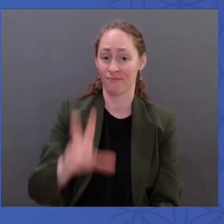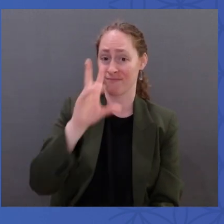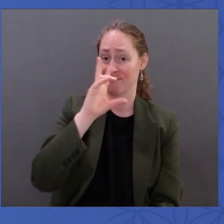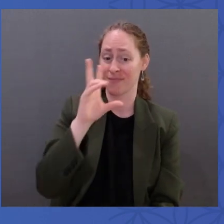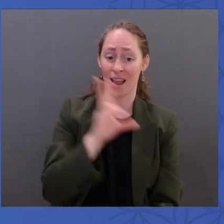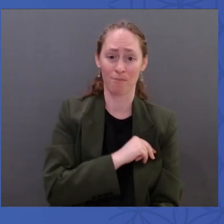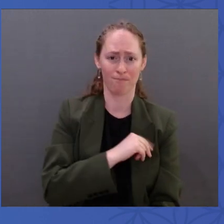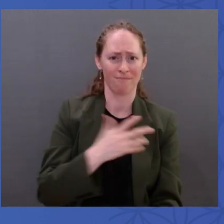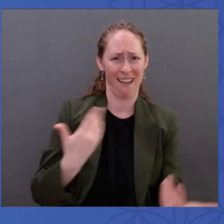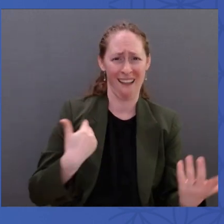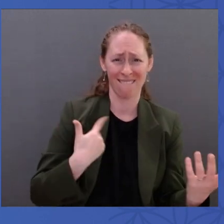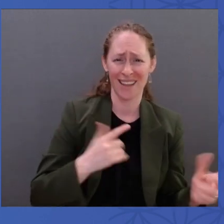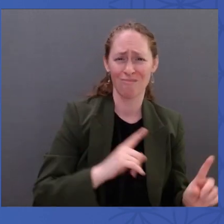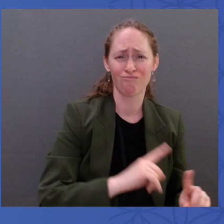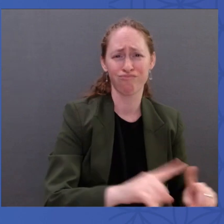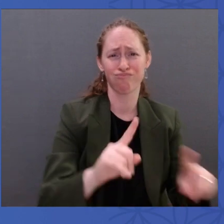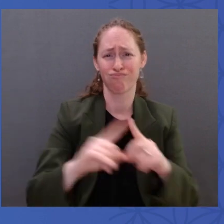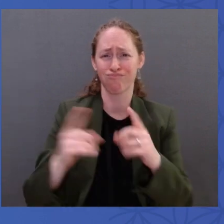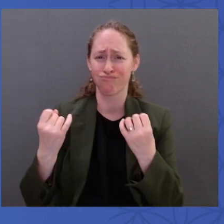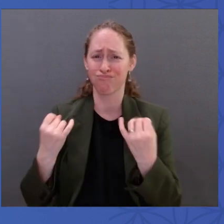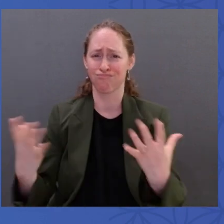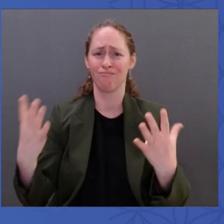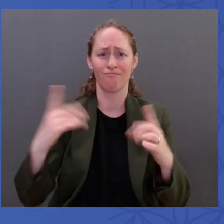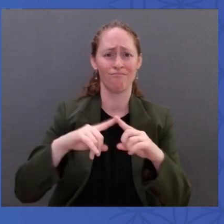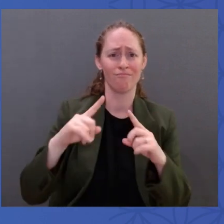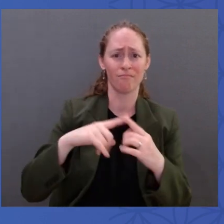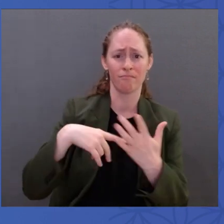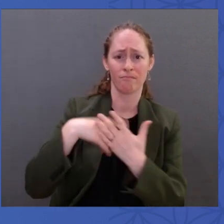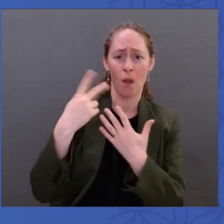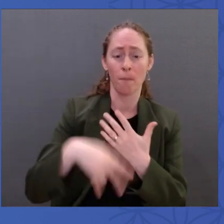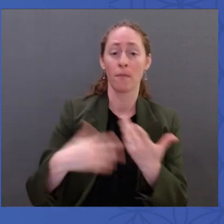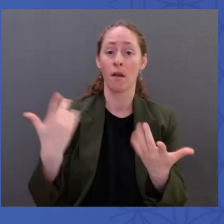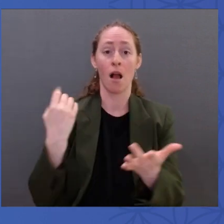to accelerate economic recovery and sustainable development in the region and the world.